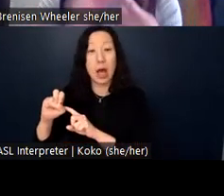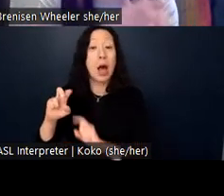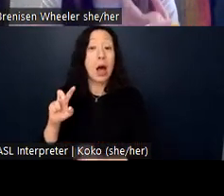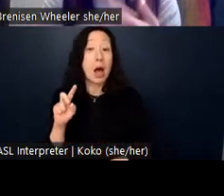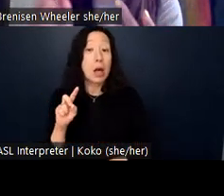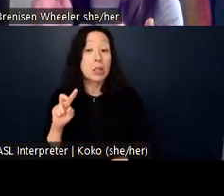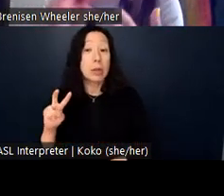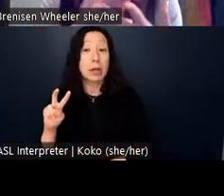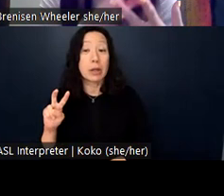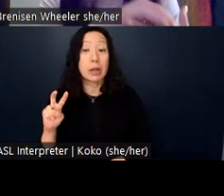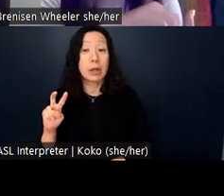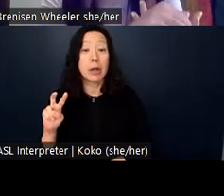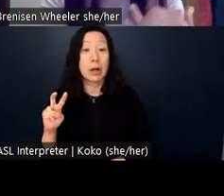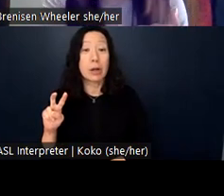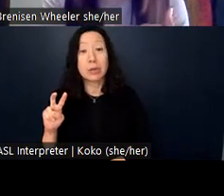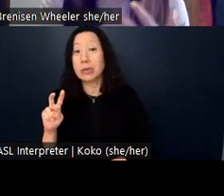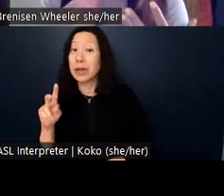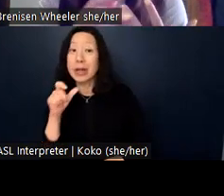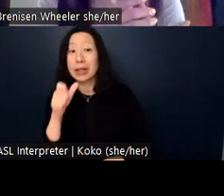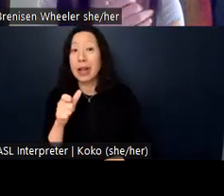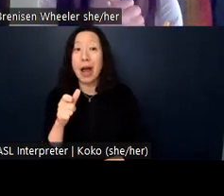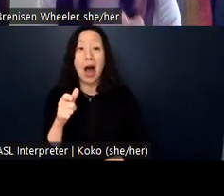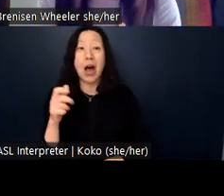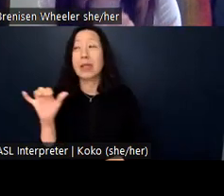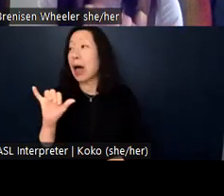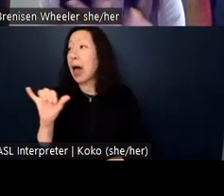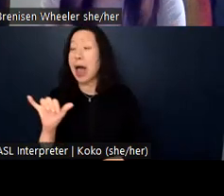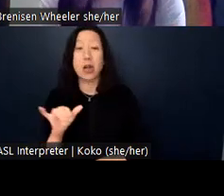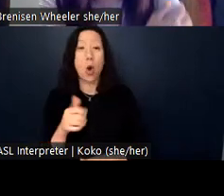thrilling, remote, or a whole in the dry wall, or a single black eye, or things that you